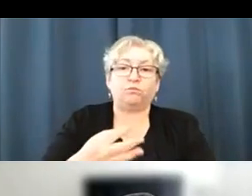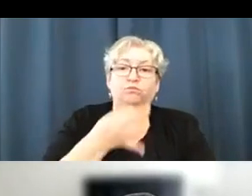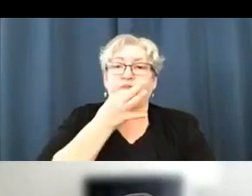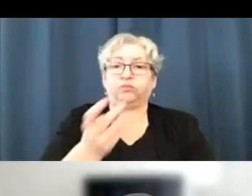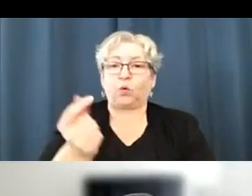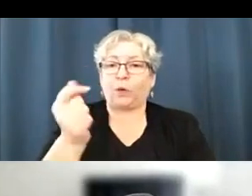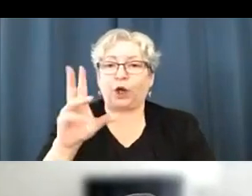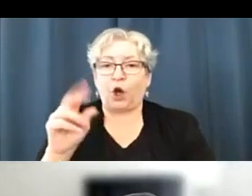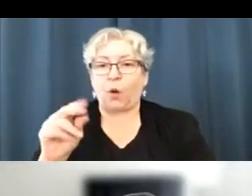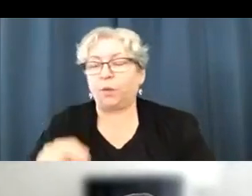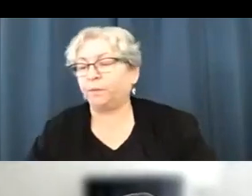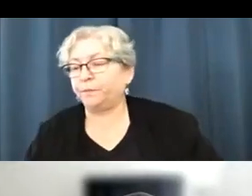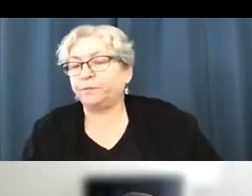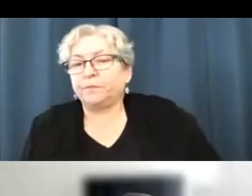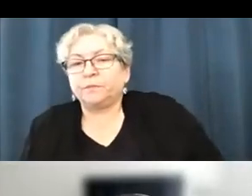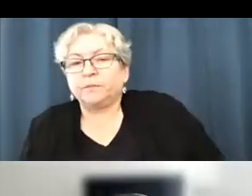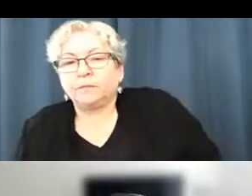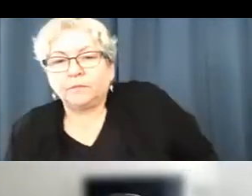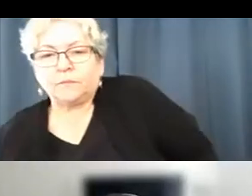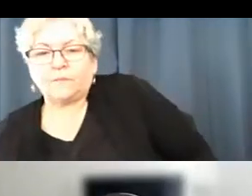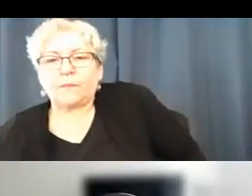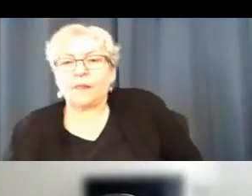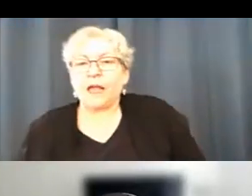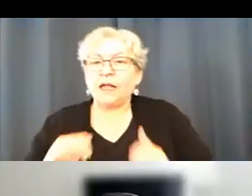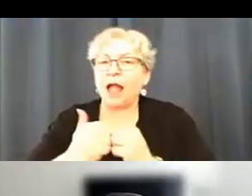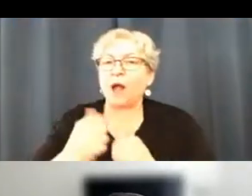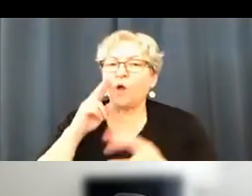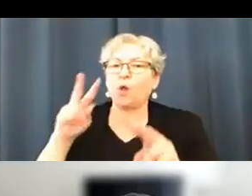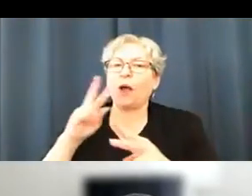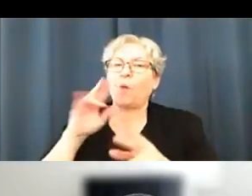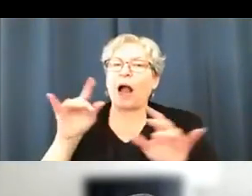But one way we can do that is by looking at some common components and kind of breaking it down.